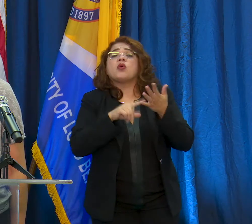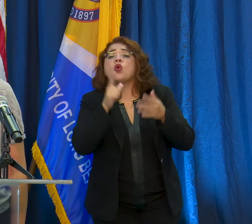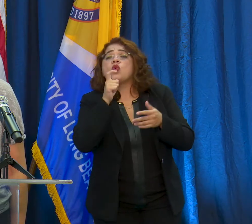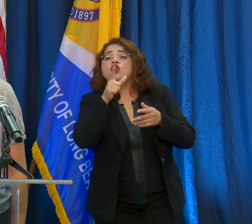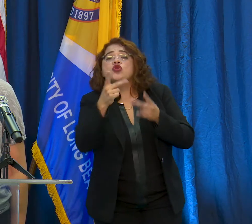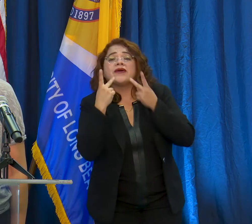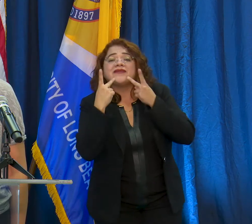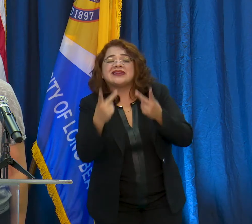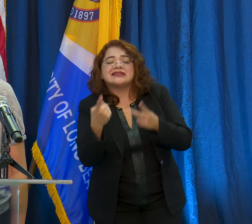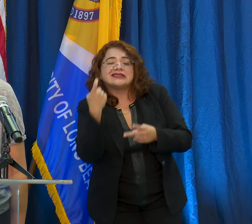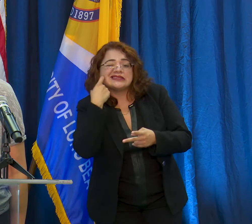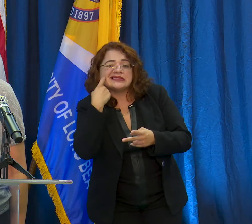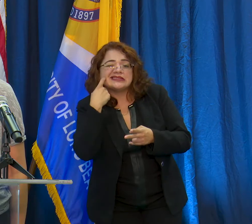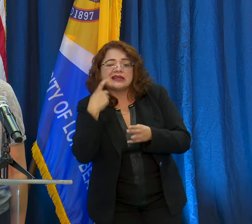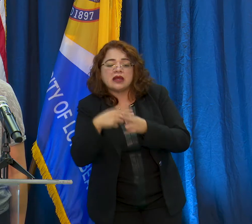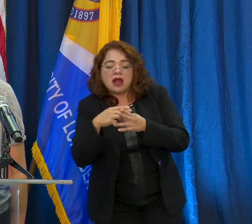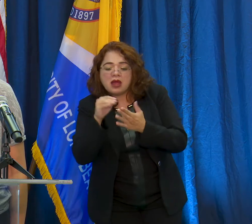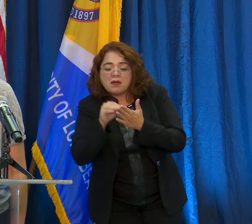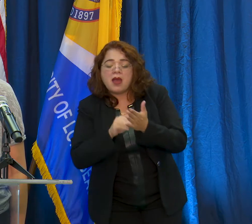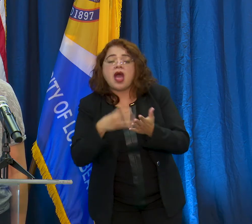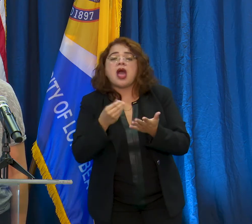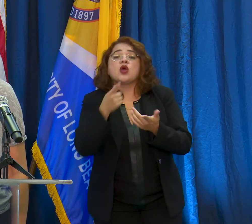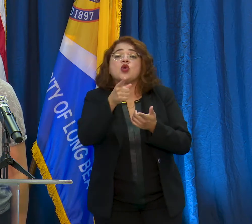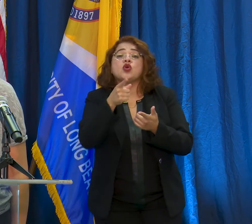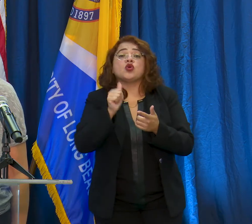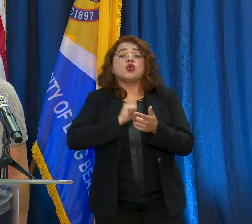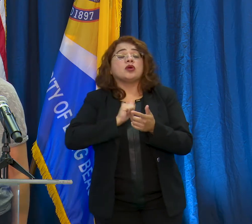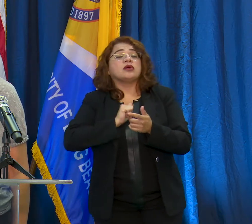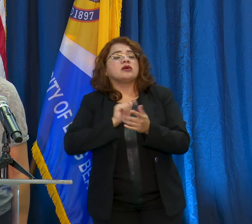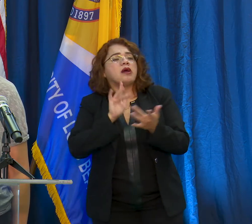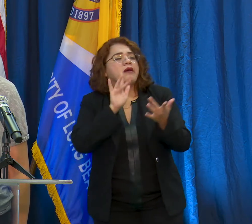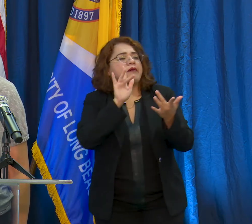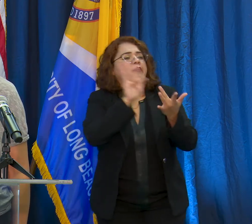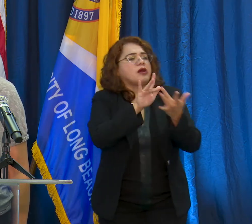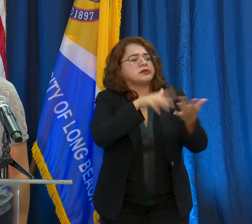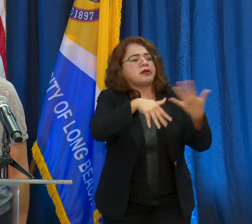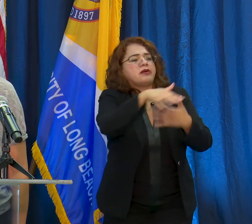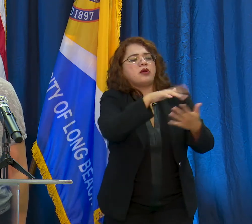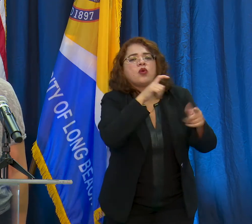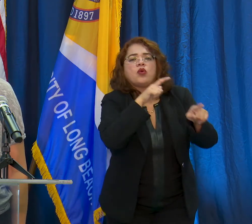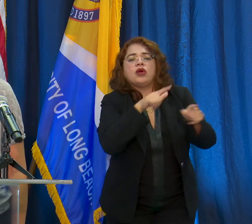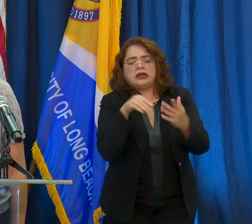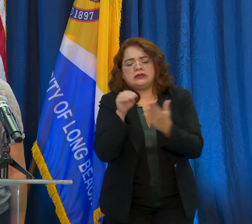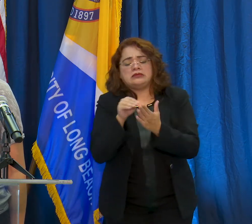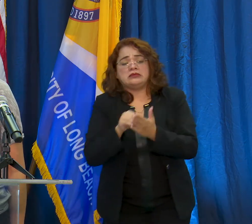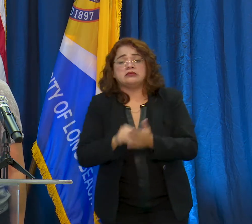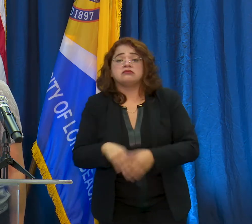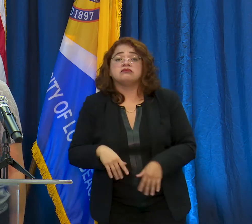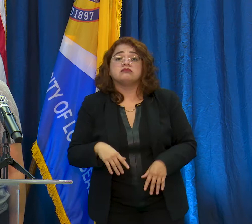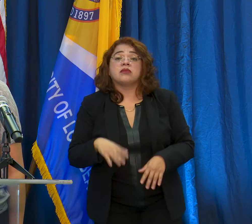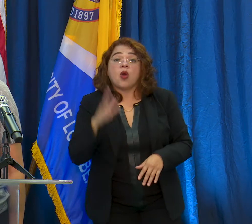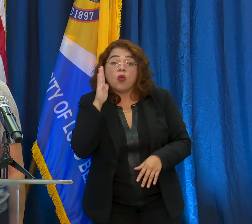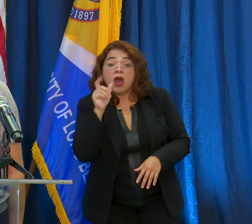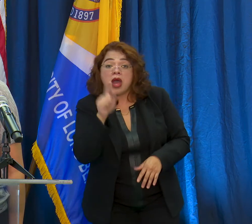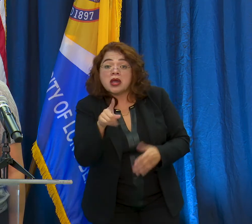who you may have come in contact with. They will never ask you for money,